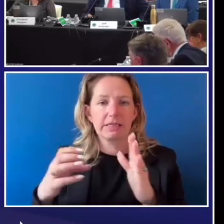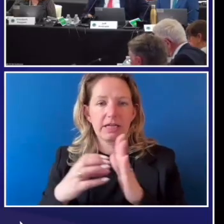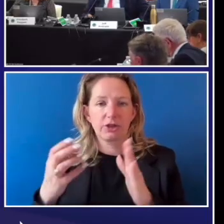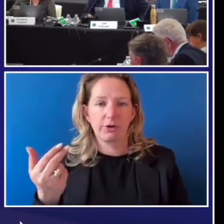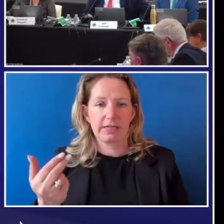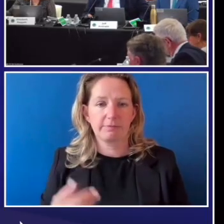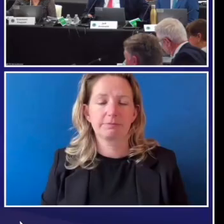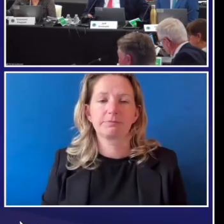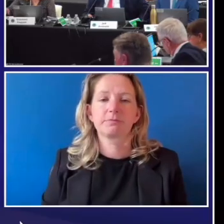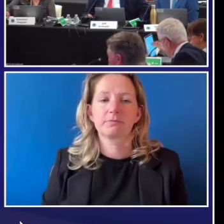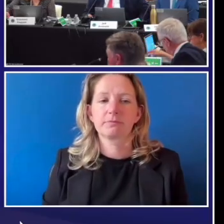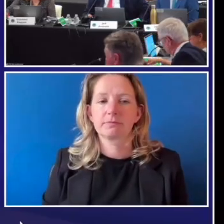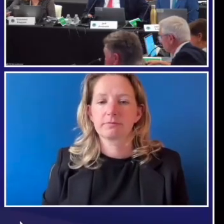Heather, I'd love to invite you to get us started.